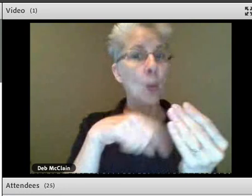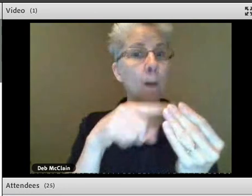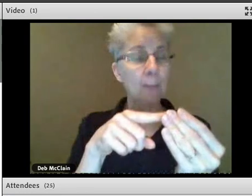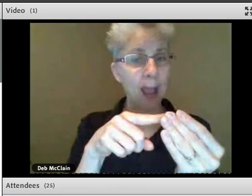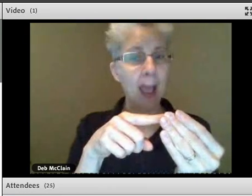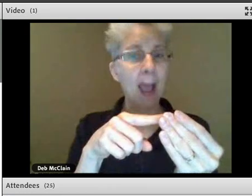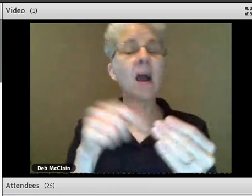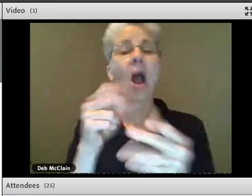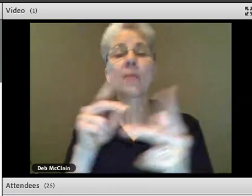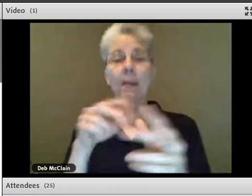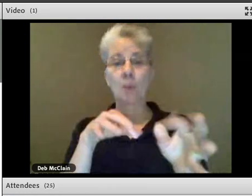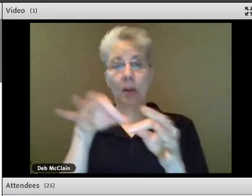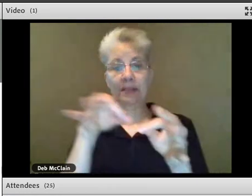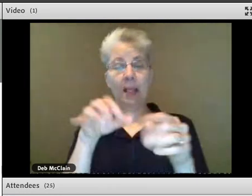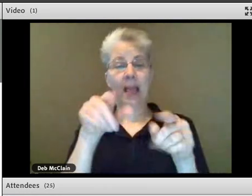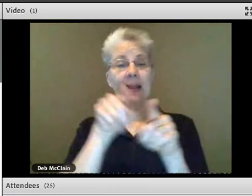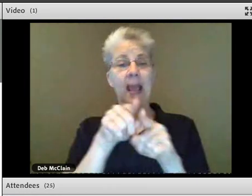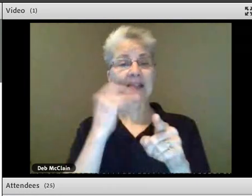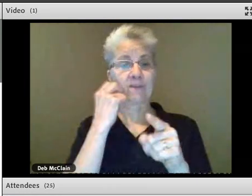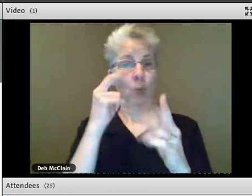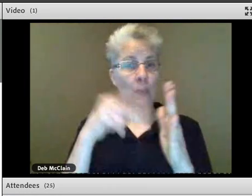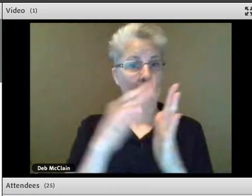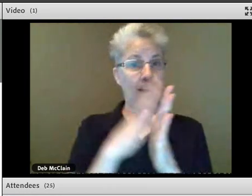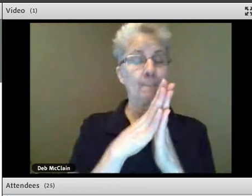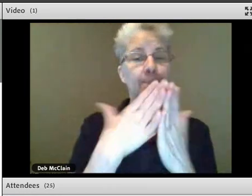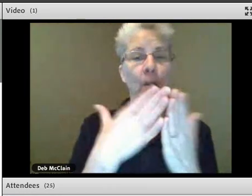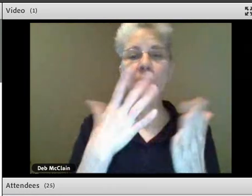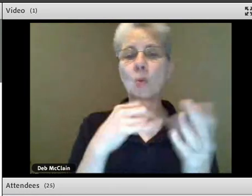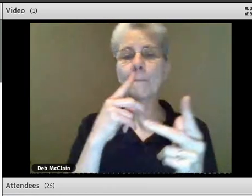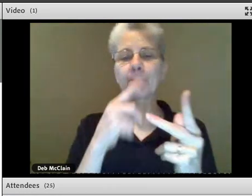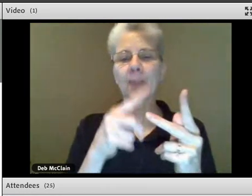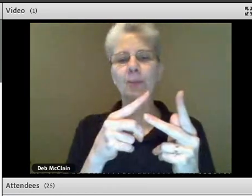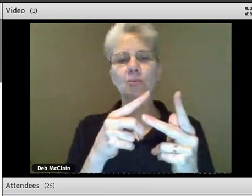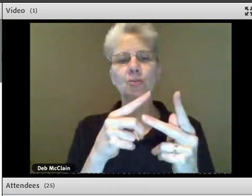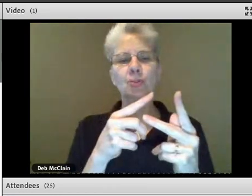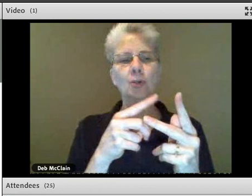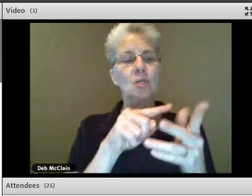Other people explained it as, if you were reading a book, they don't want people to skip from chapter one to chapter eight,